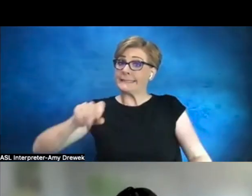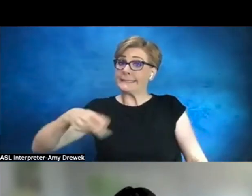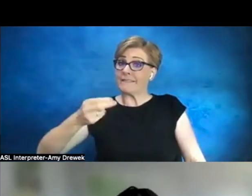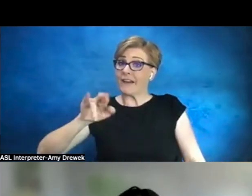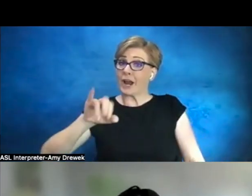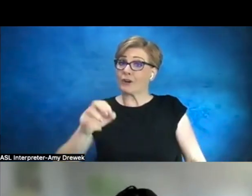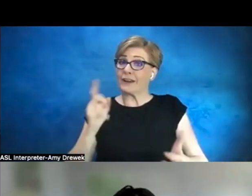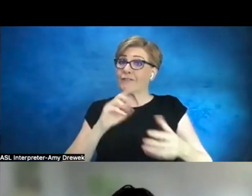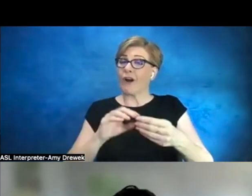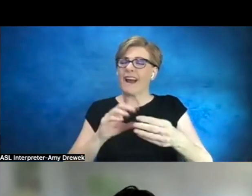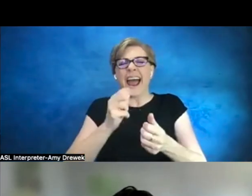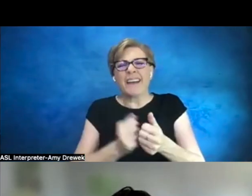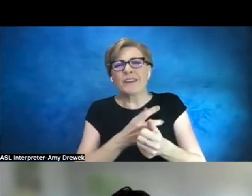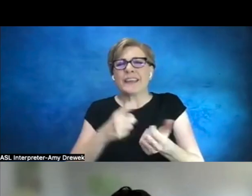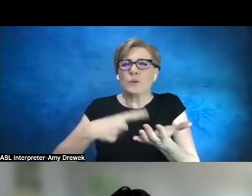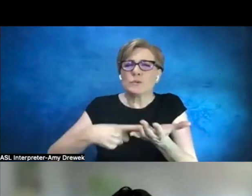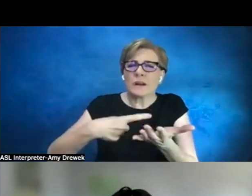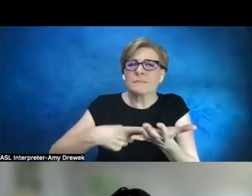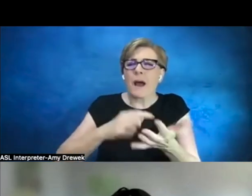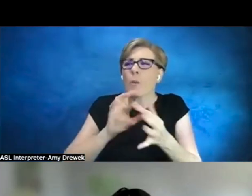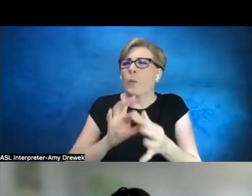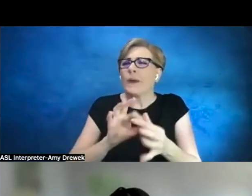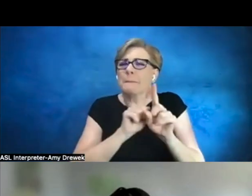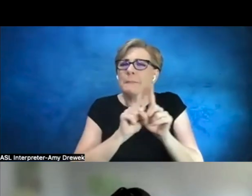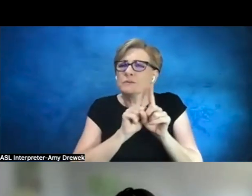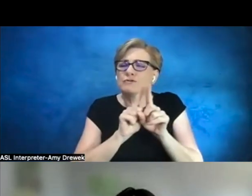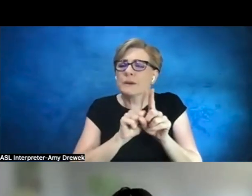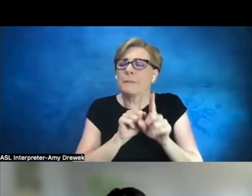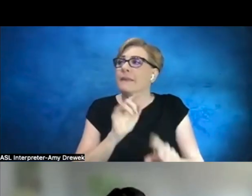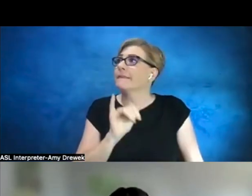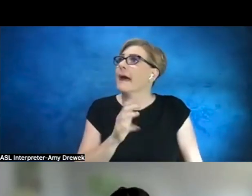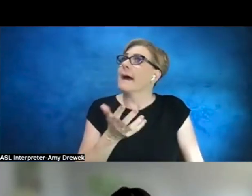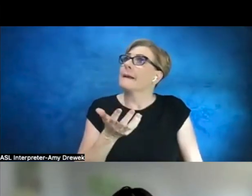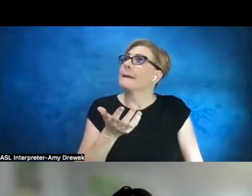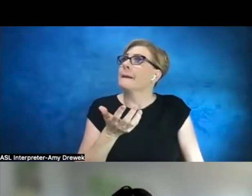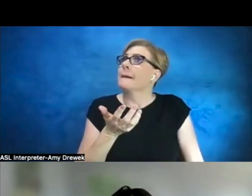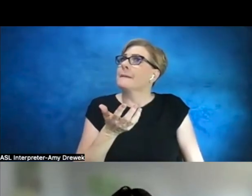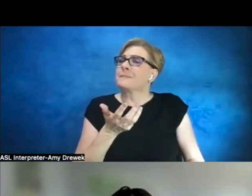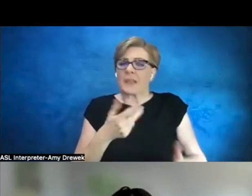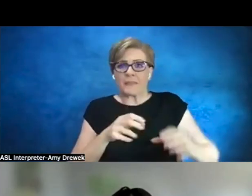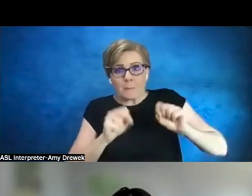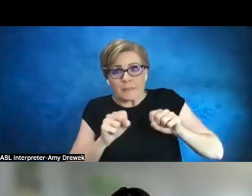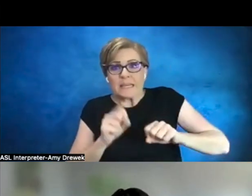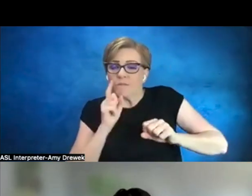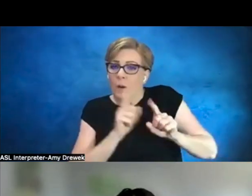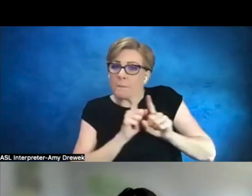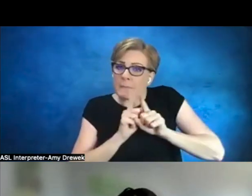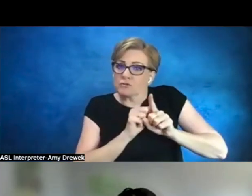mentorship and just the ability for a mentoring relationship to expand your